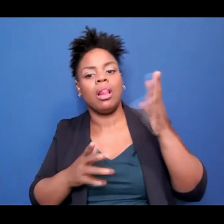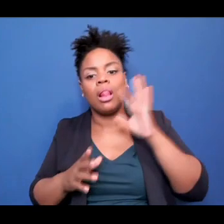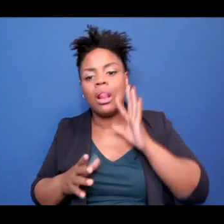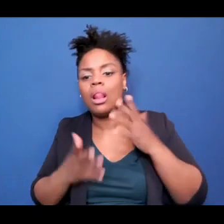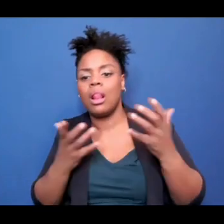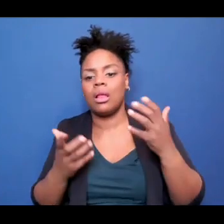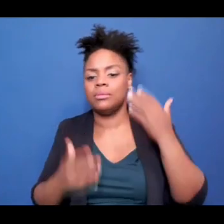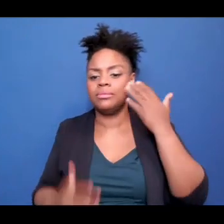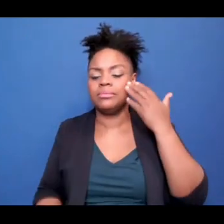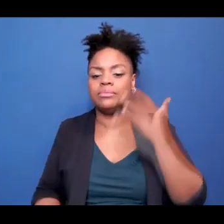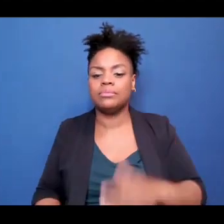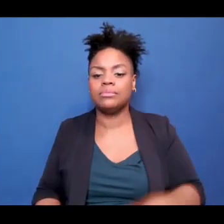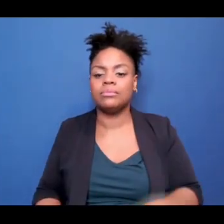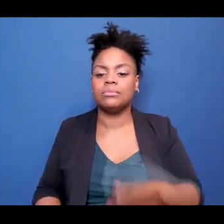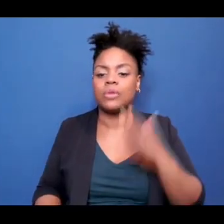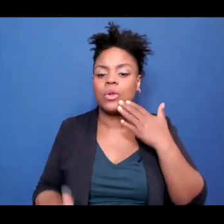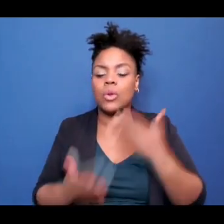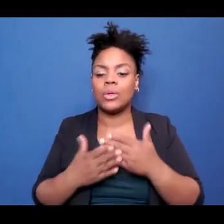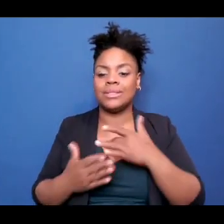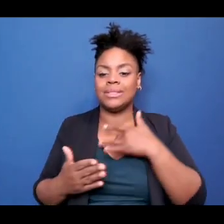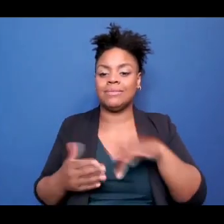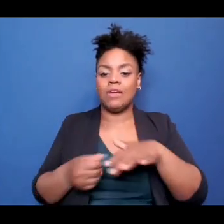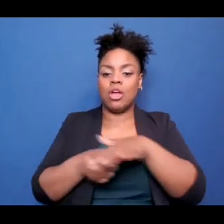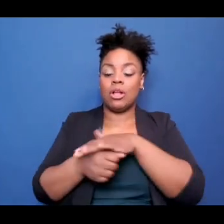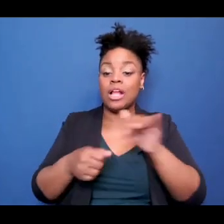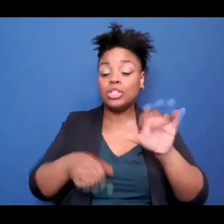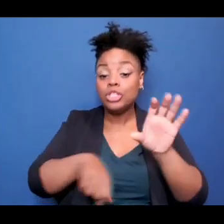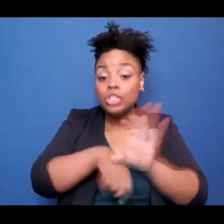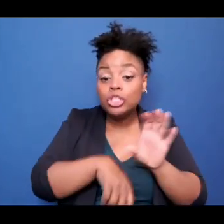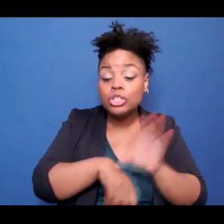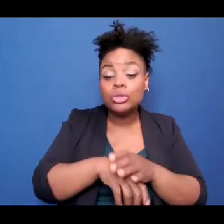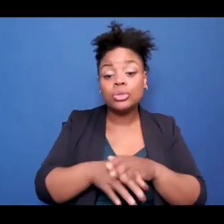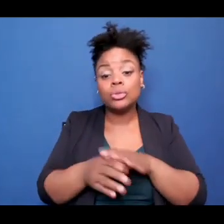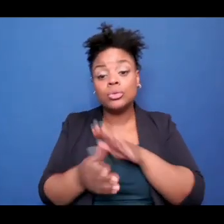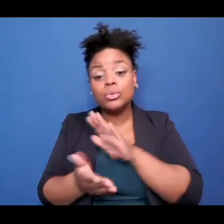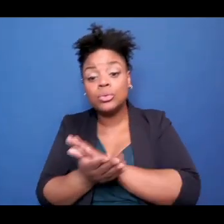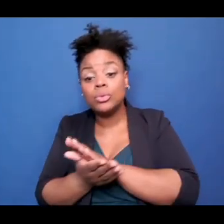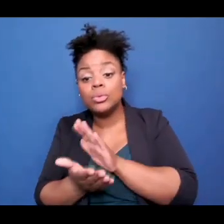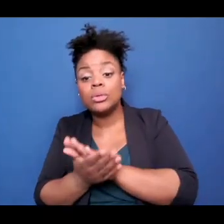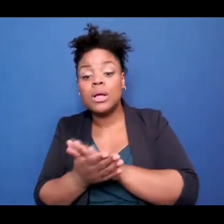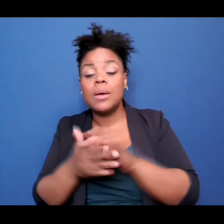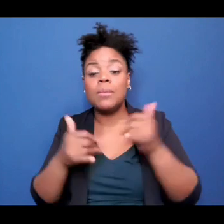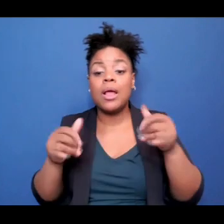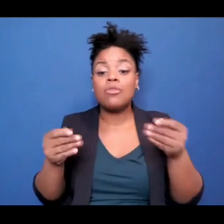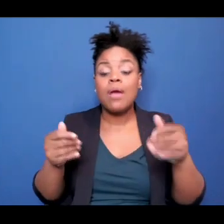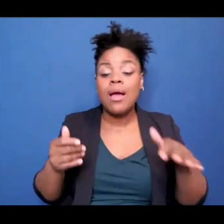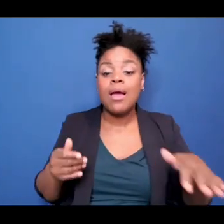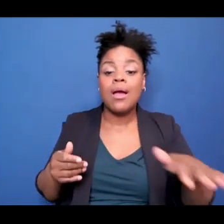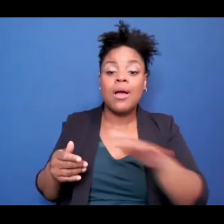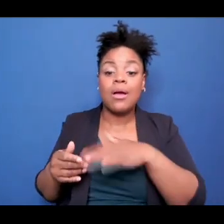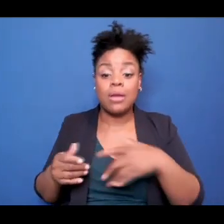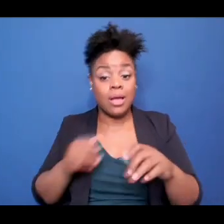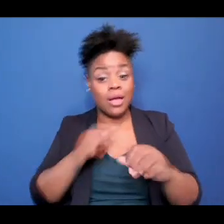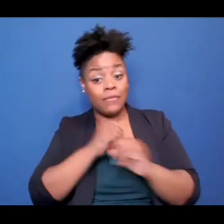THE TIME TOBACCO NEAR SENSITIVE SITES WHERE YOUTH GATHER SUCH AS SCHOOLS, CHURCHES, AND PLAYGROUNDS, THEY DON'T ACTUALLY